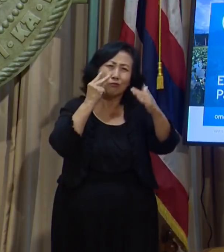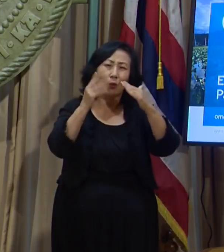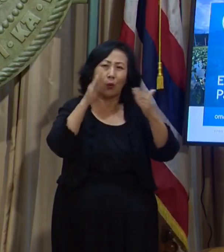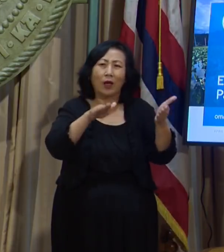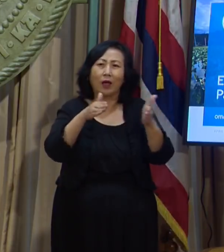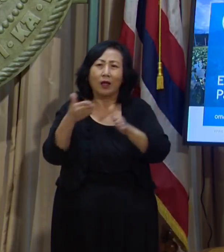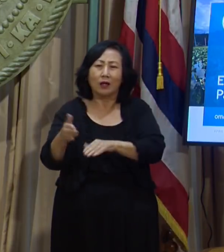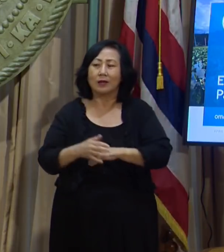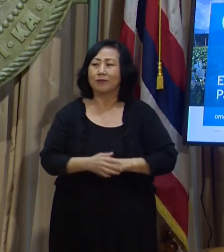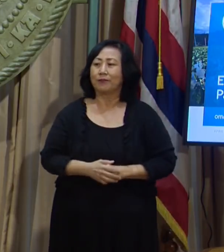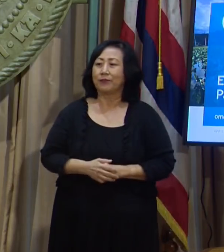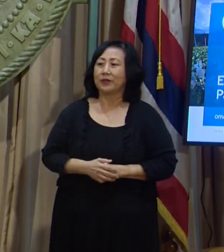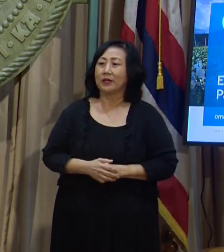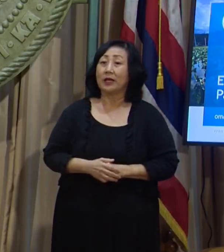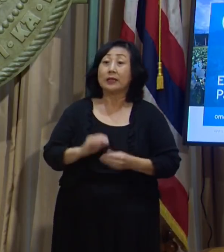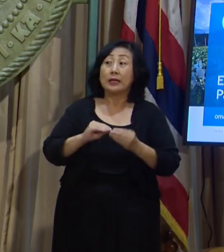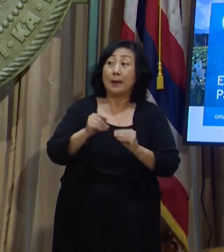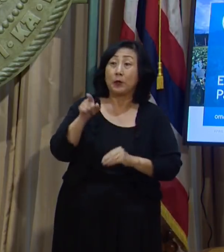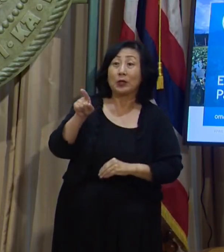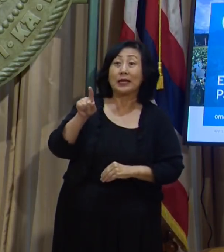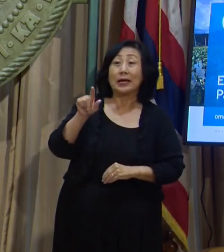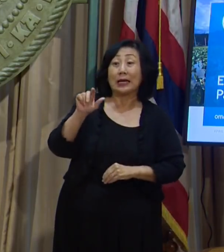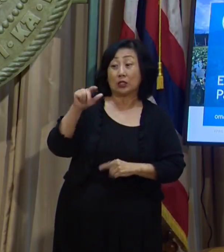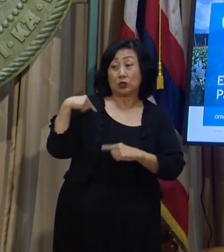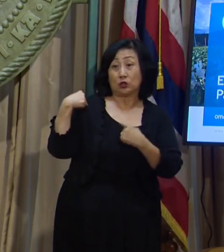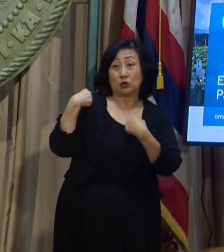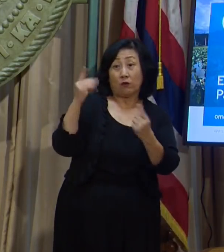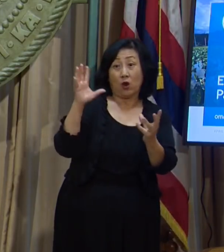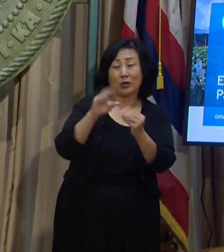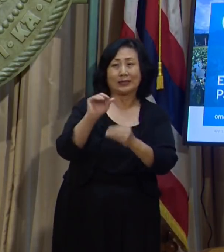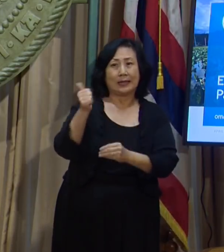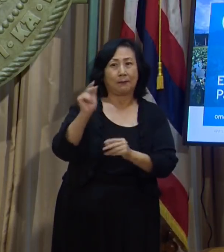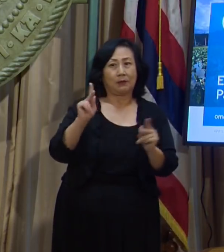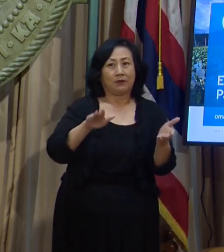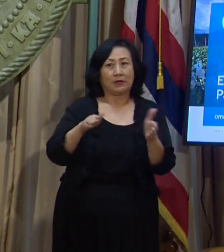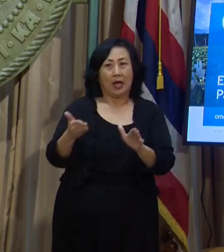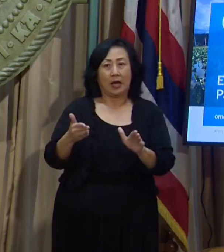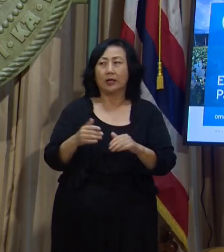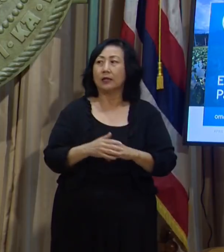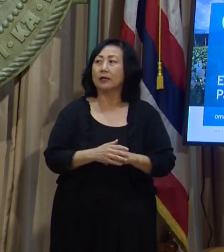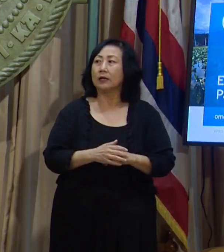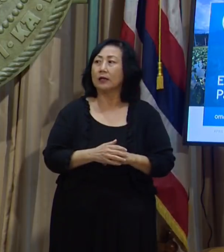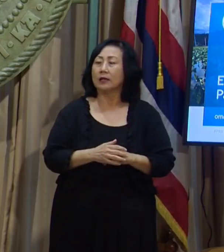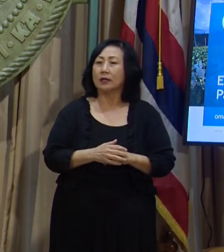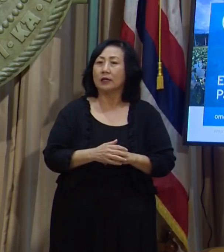IT IS CLEAR THAT WE EXPECT IT. WE EXPECTED PEOPLE TO PASS AWAY FROM THIS DISEASE.